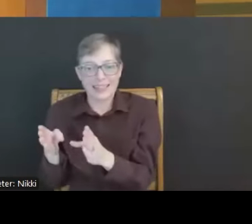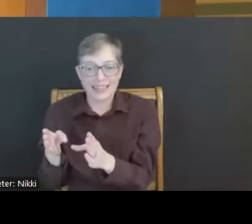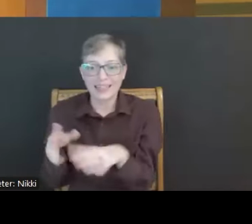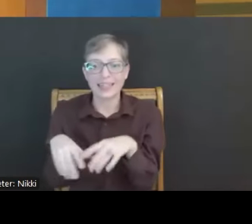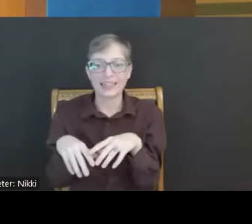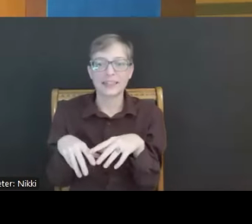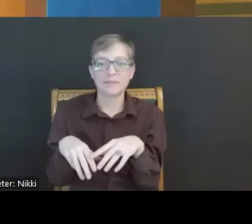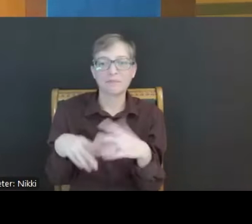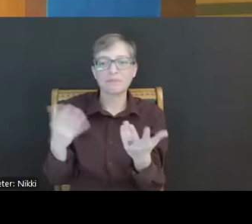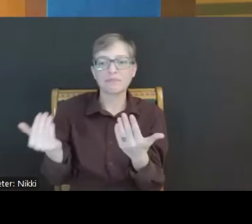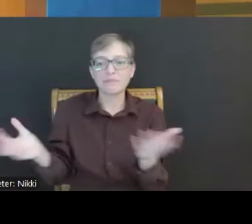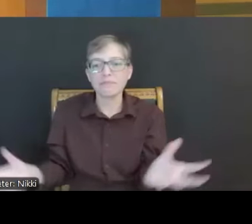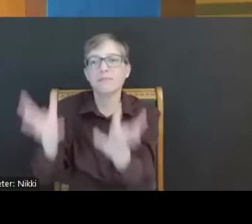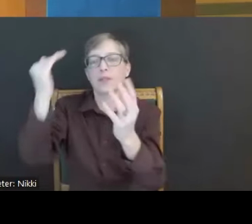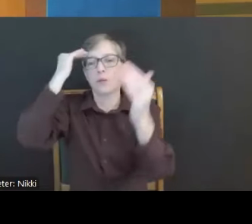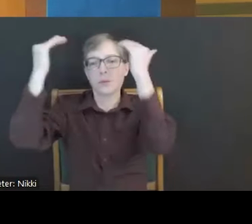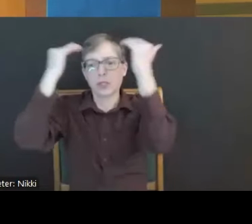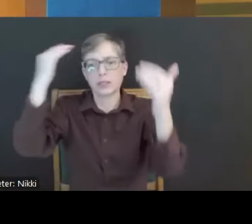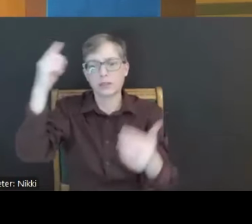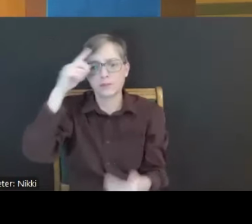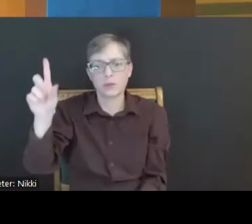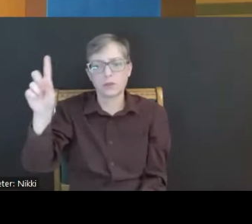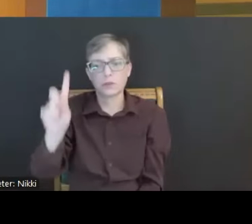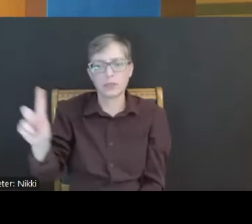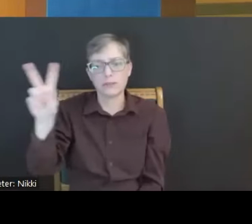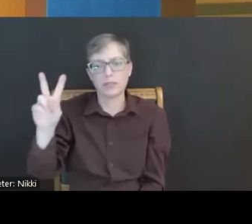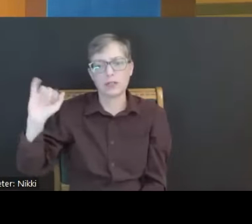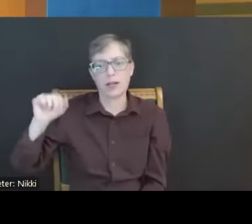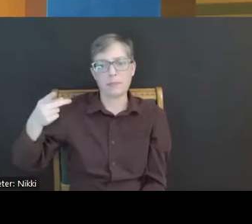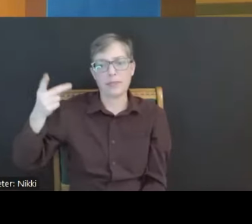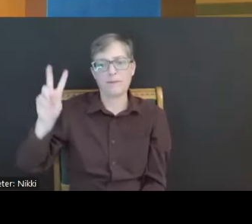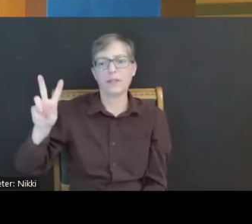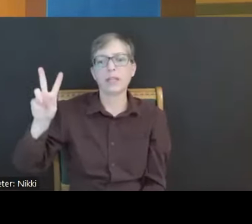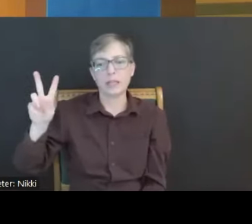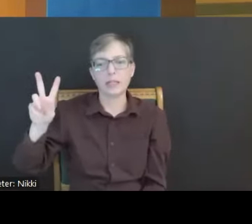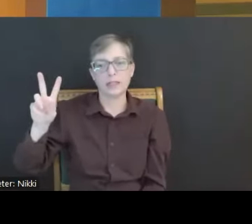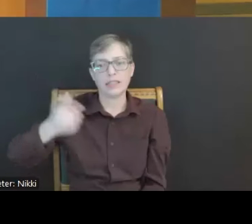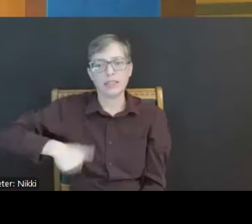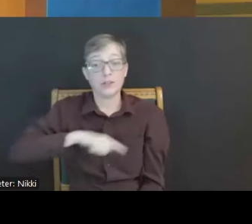of domestic violence and interpersonal violence so we do this as a team we make it intentional